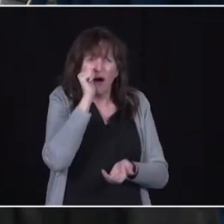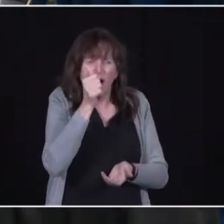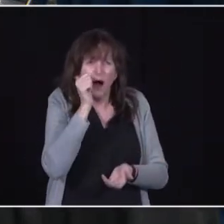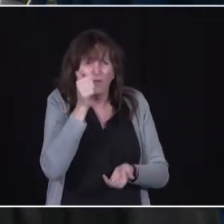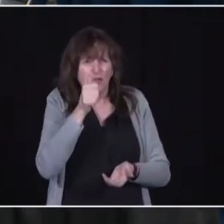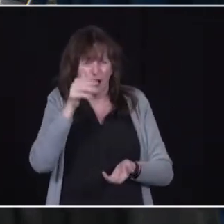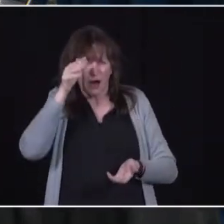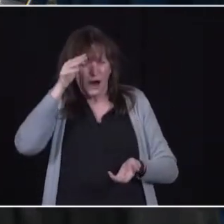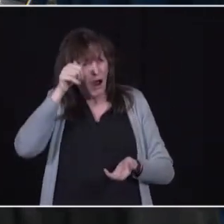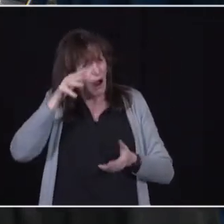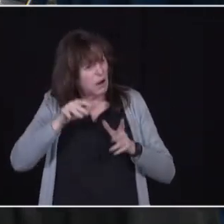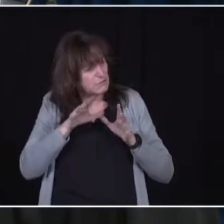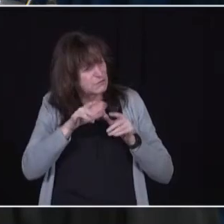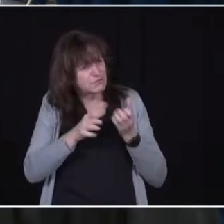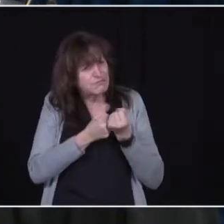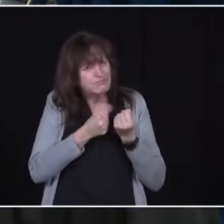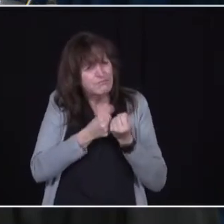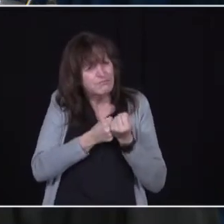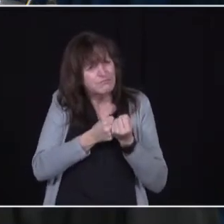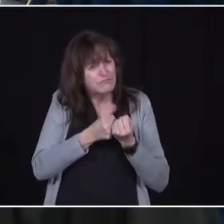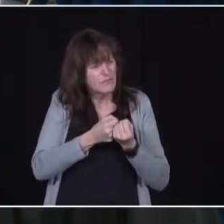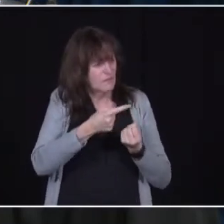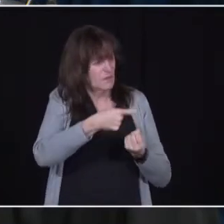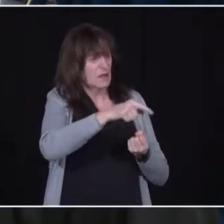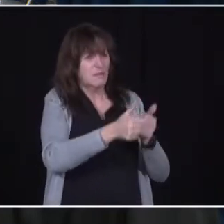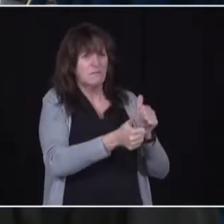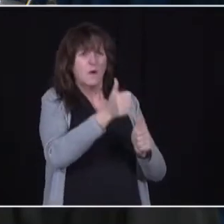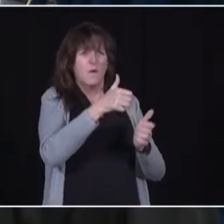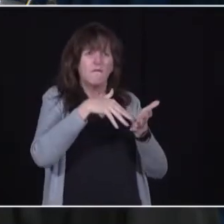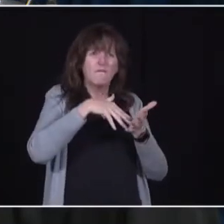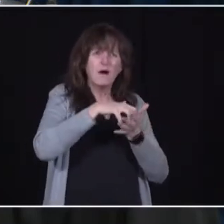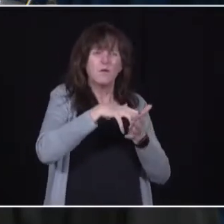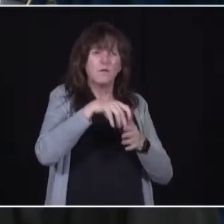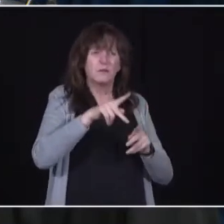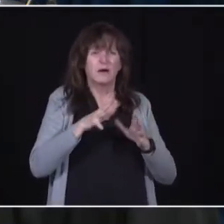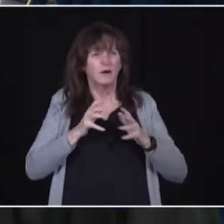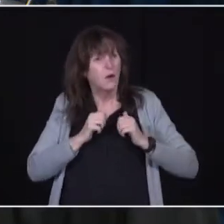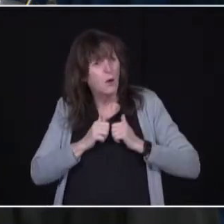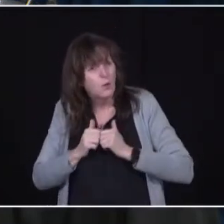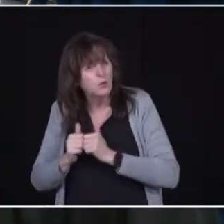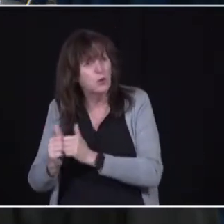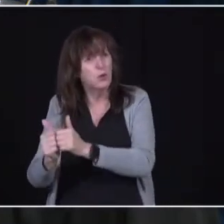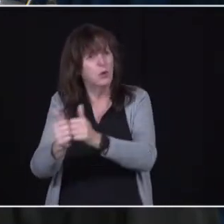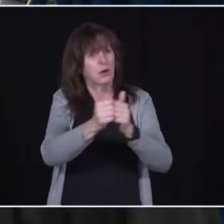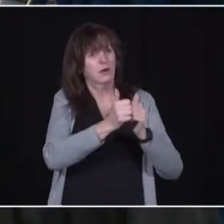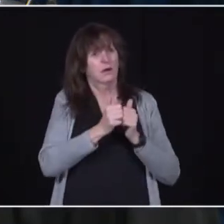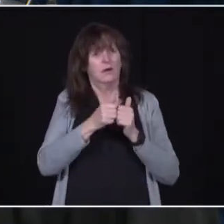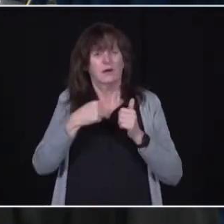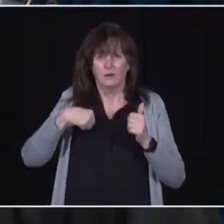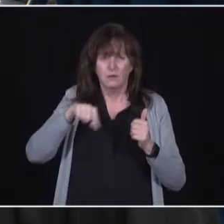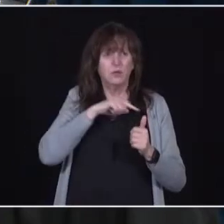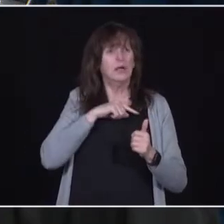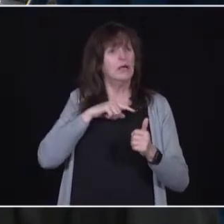Together, we will address the long-standing staffing challenges that have impacted the sector